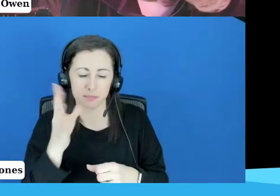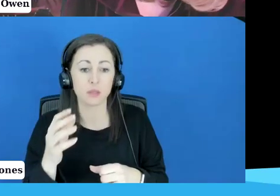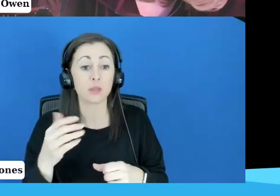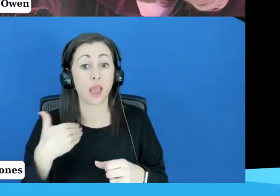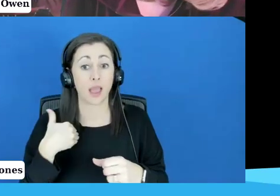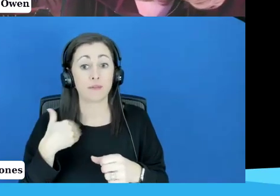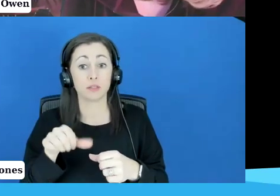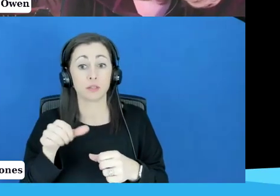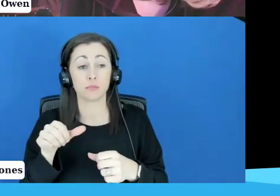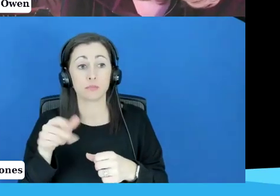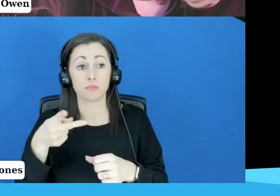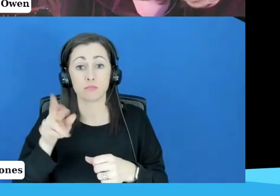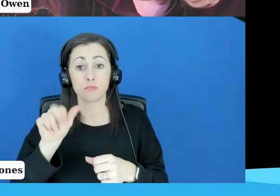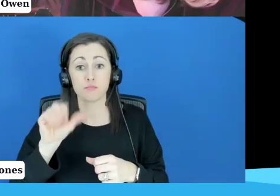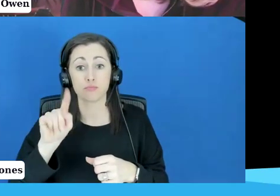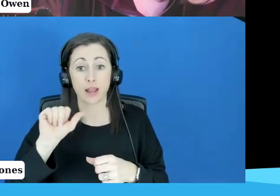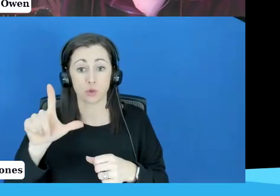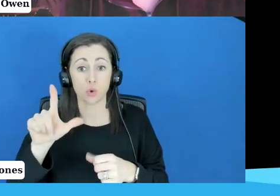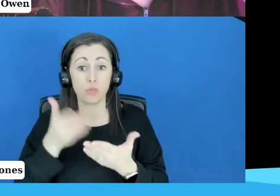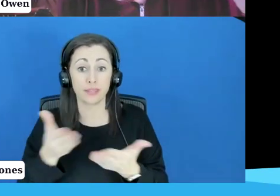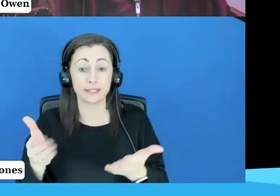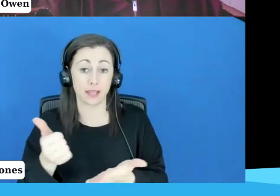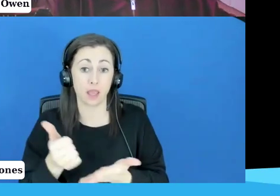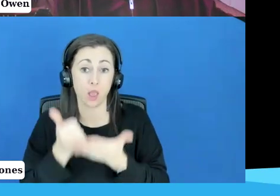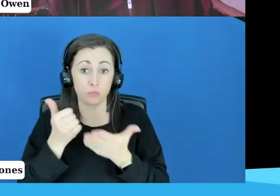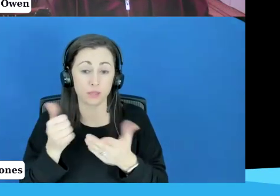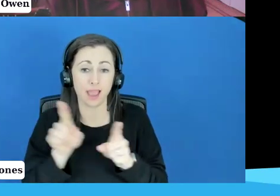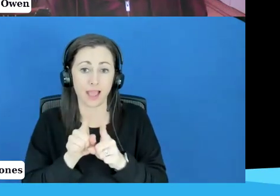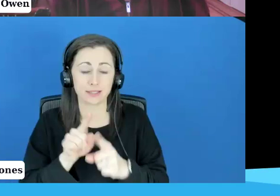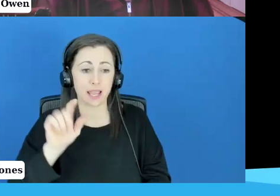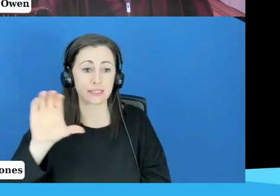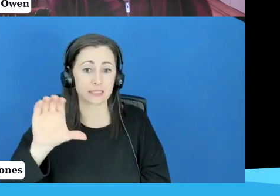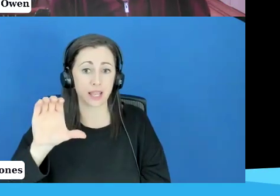that I found as a C5 quad helpful.